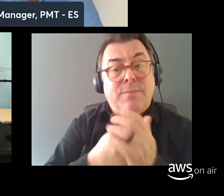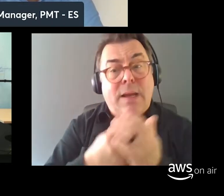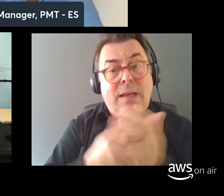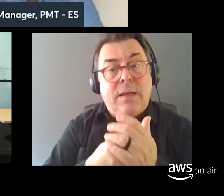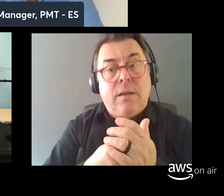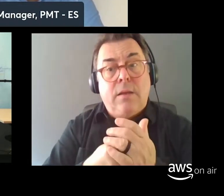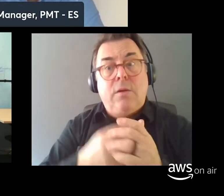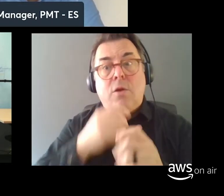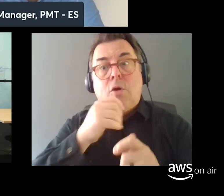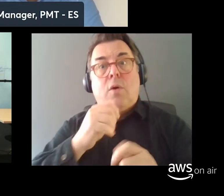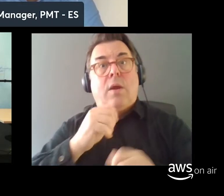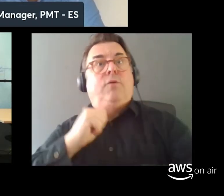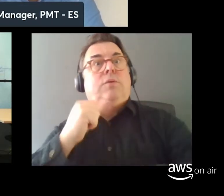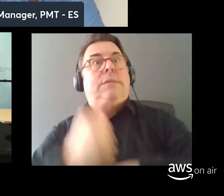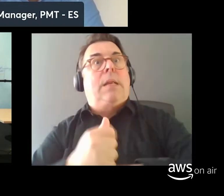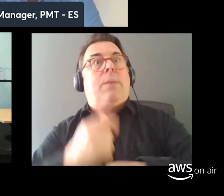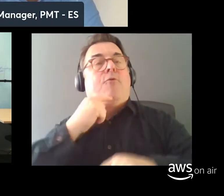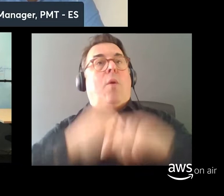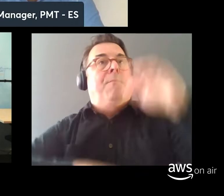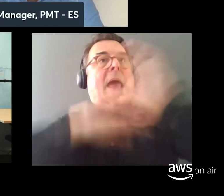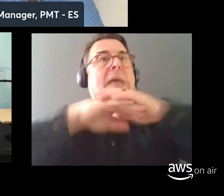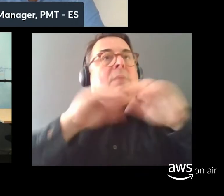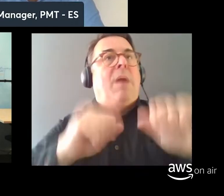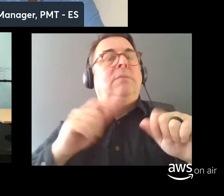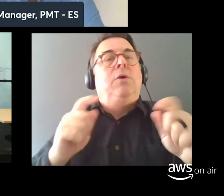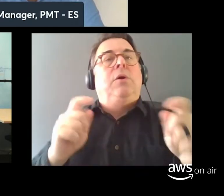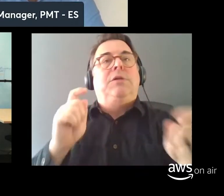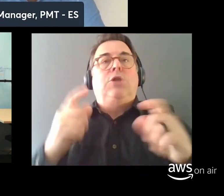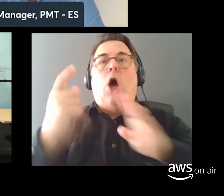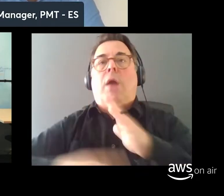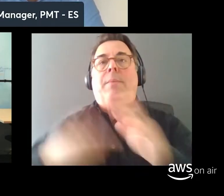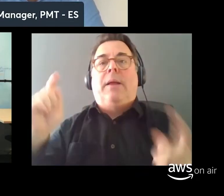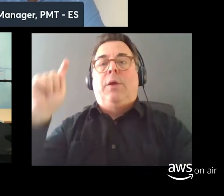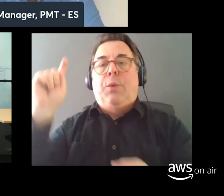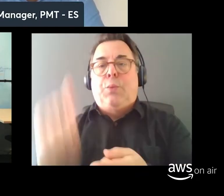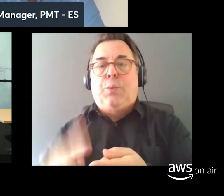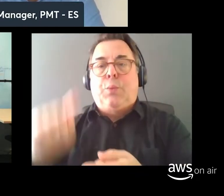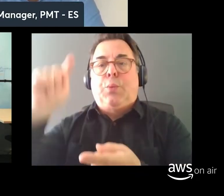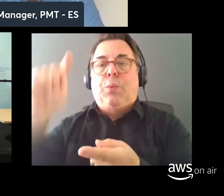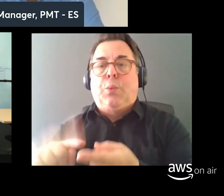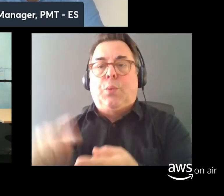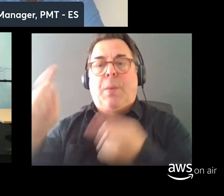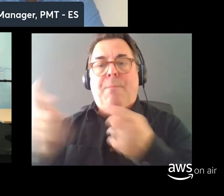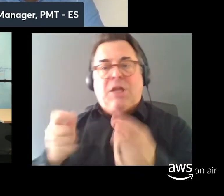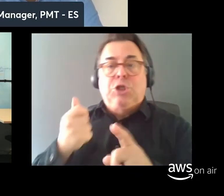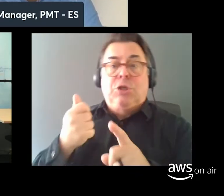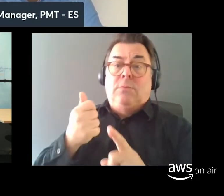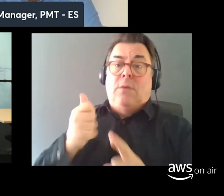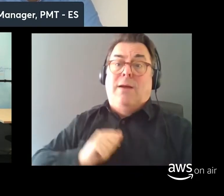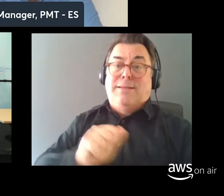or worry about your capacity management anymore. Aurora will manage the capacity for you. So that's one bit.